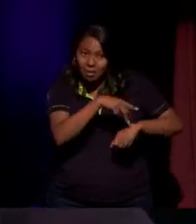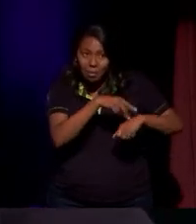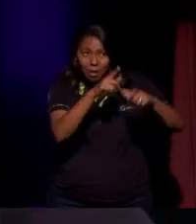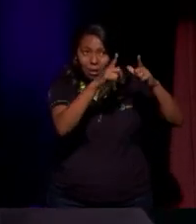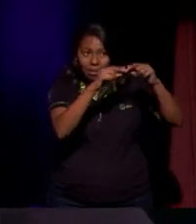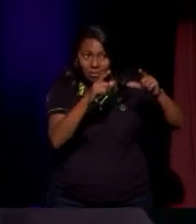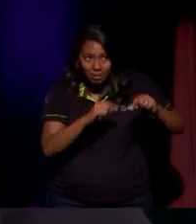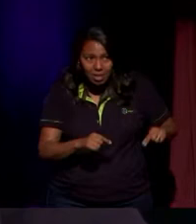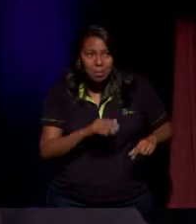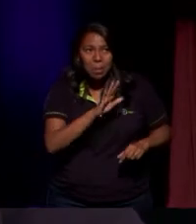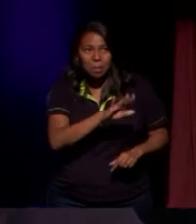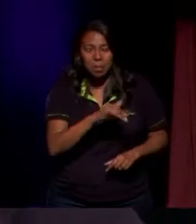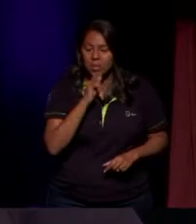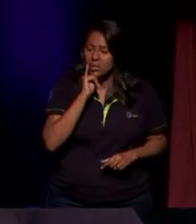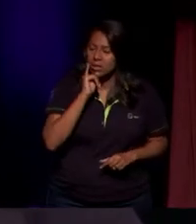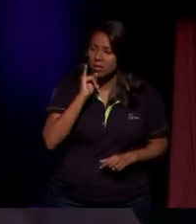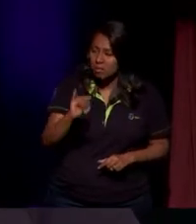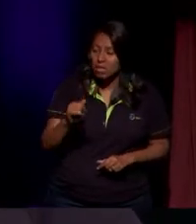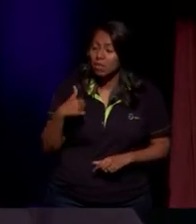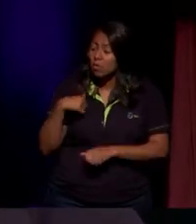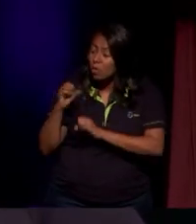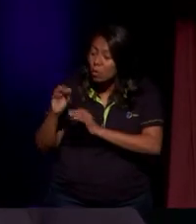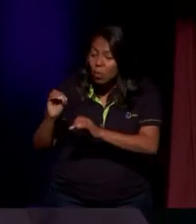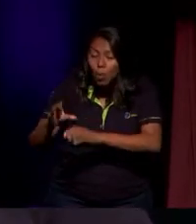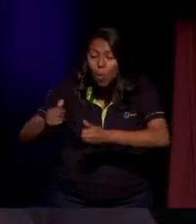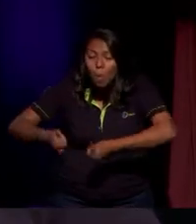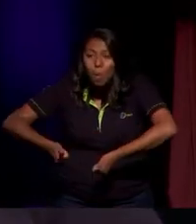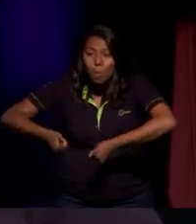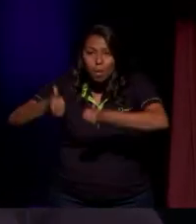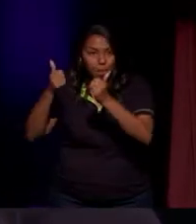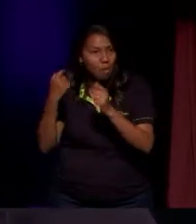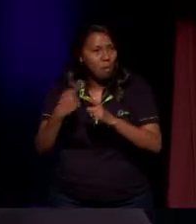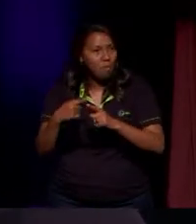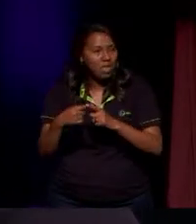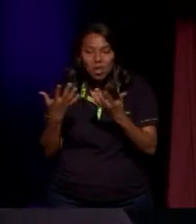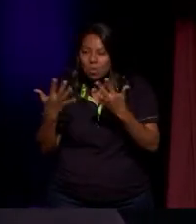I'll give the best of education to you. because I do not want any of you three